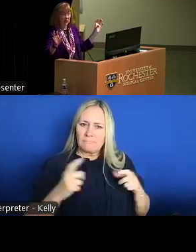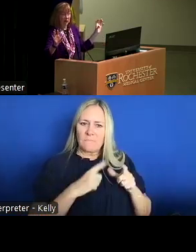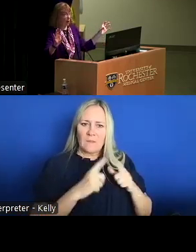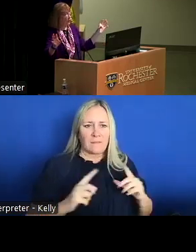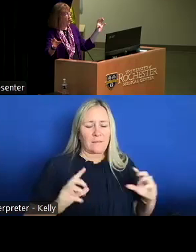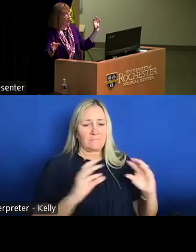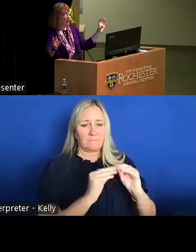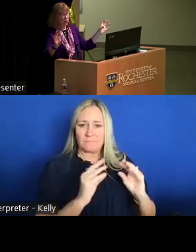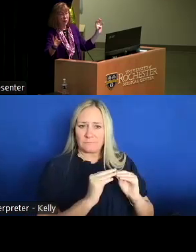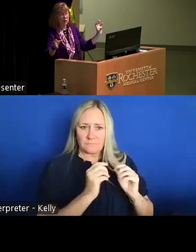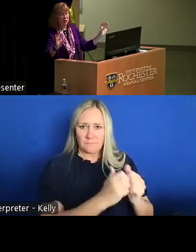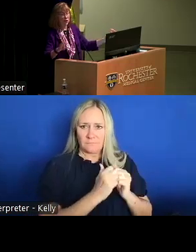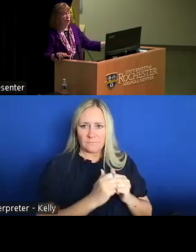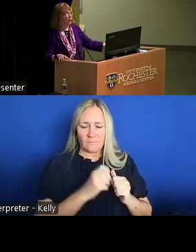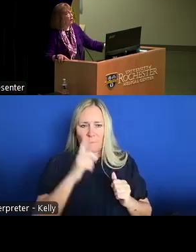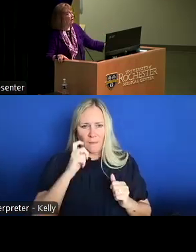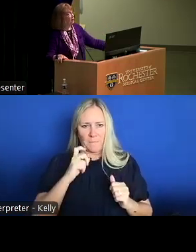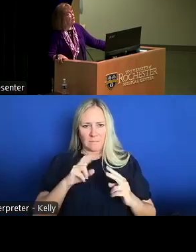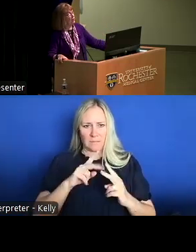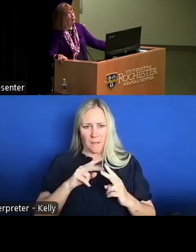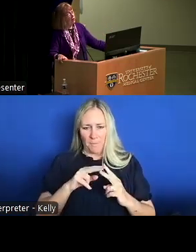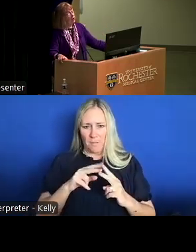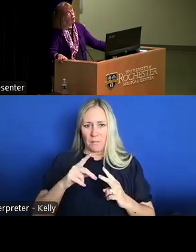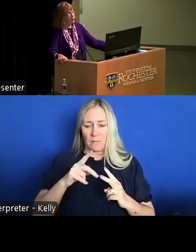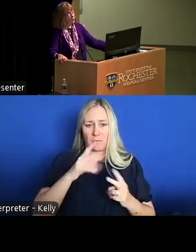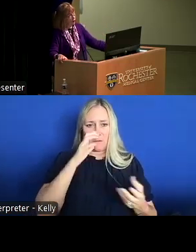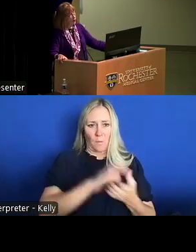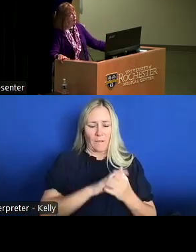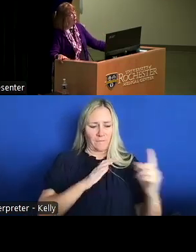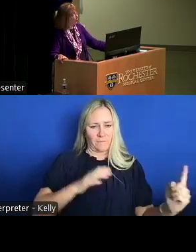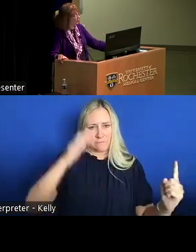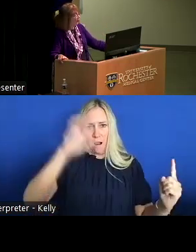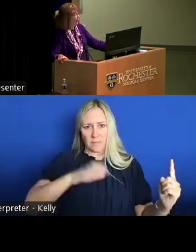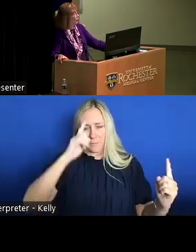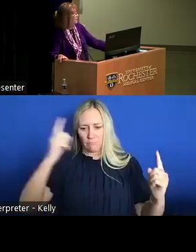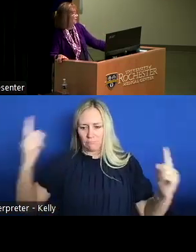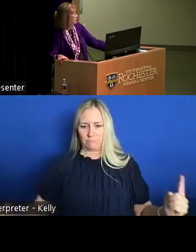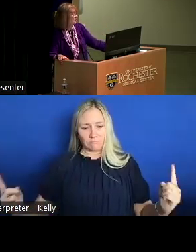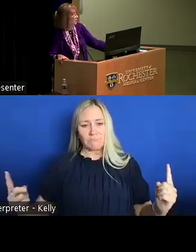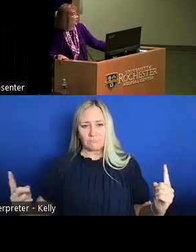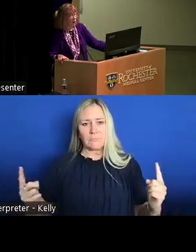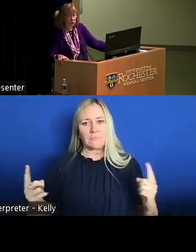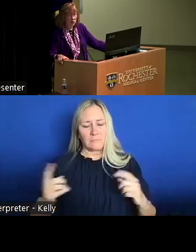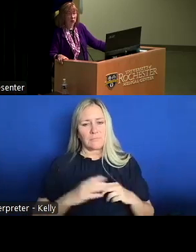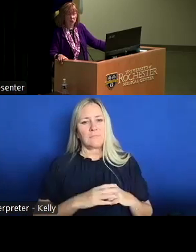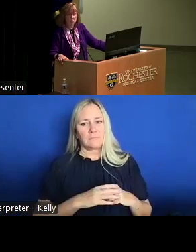the couple sat at two ends of the sofa because she found it helpful I always ask are your spiritual